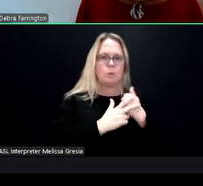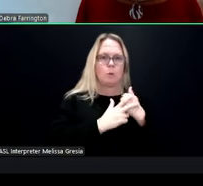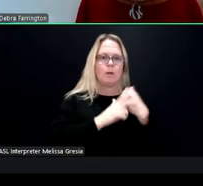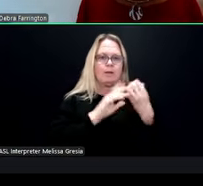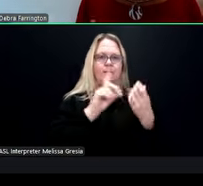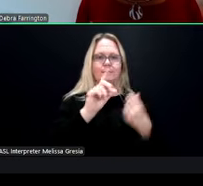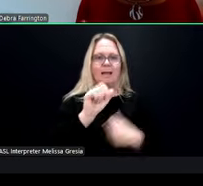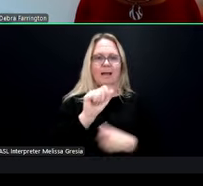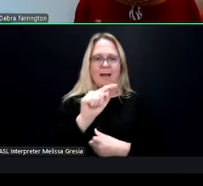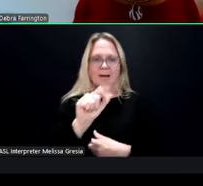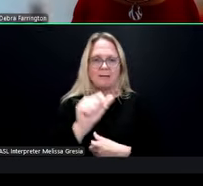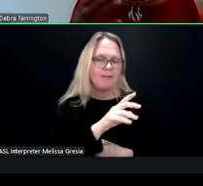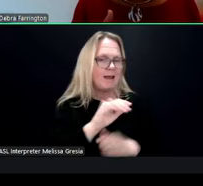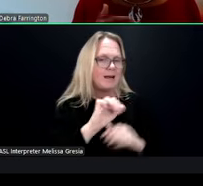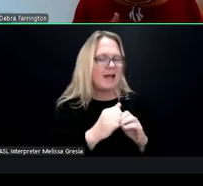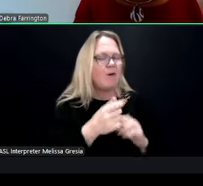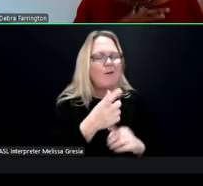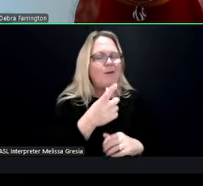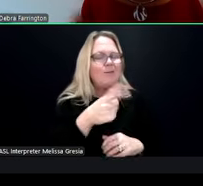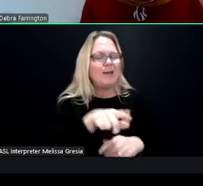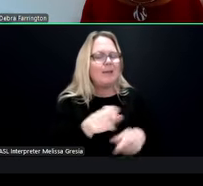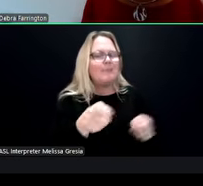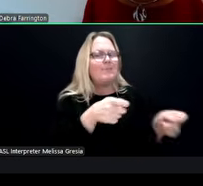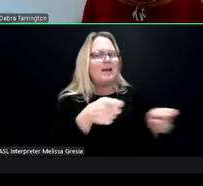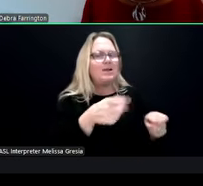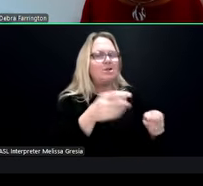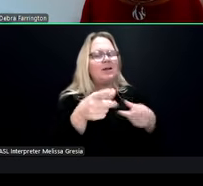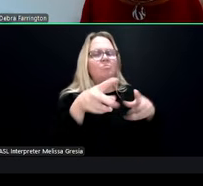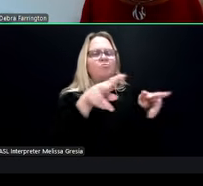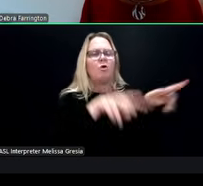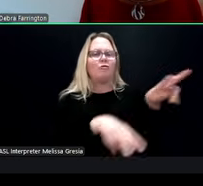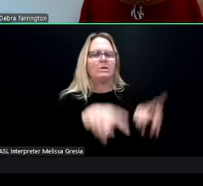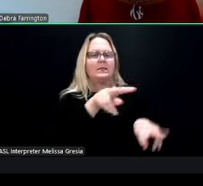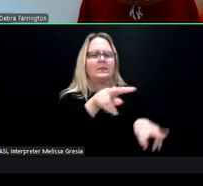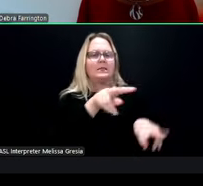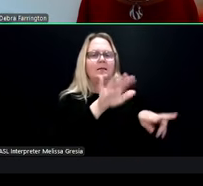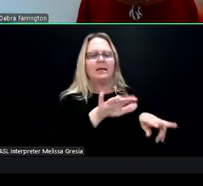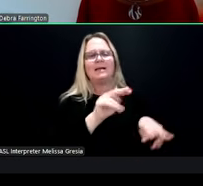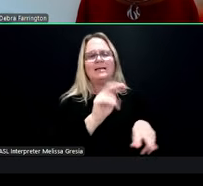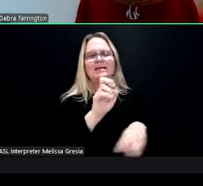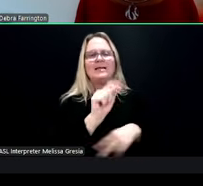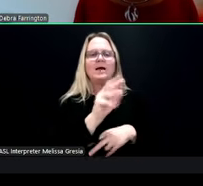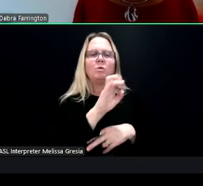um, and how they generally manage and oversee the network of providers and partners that